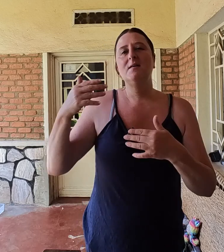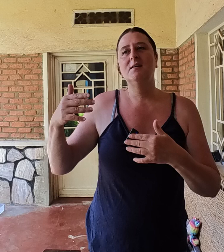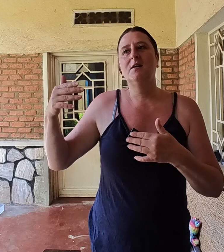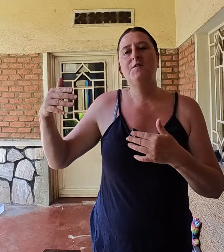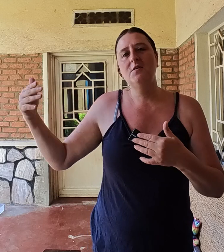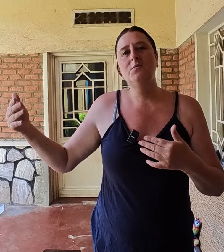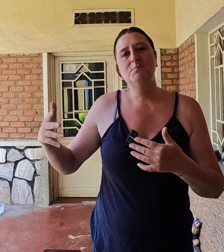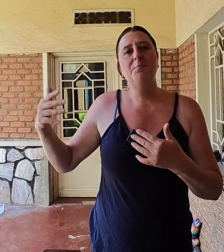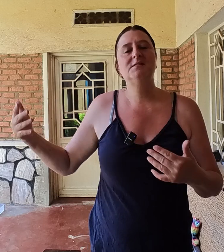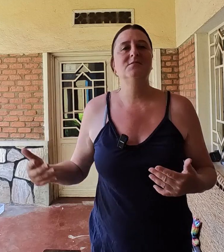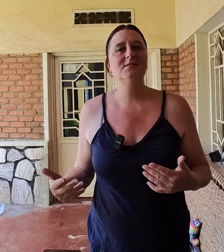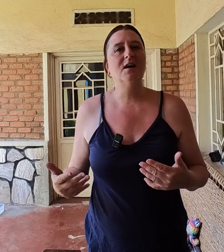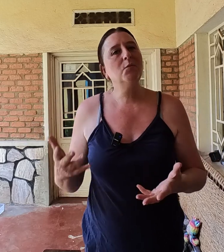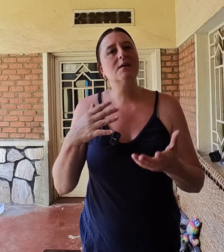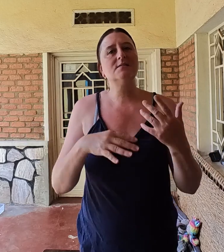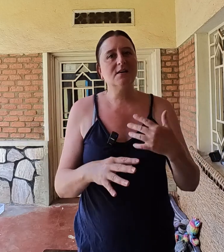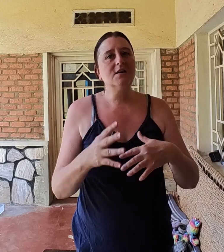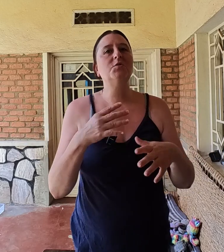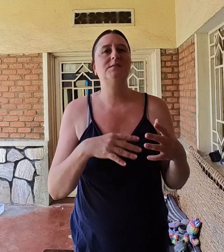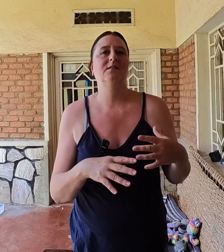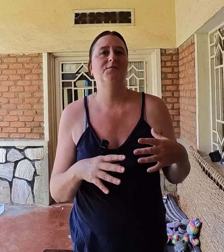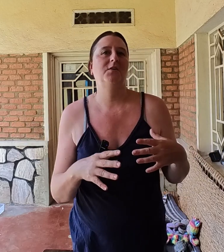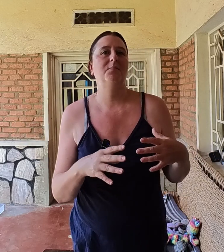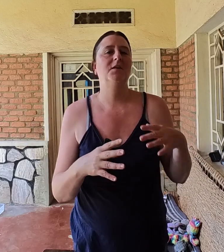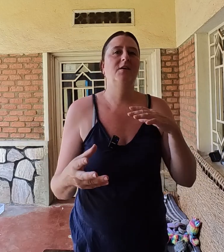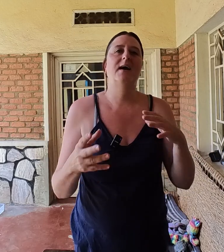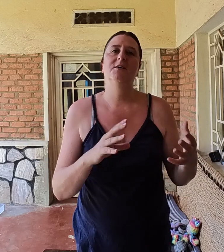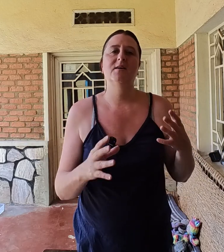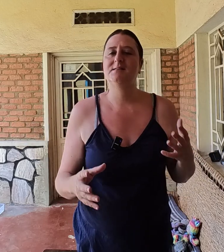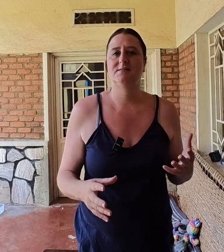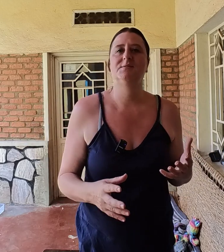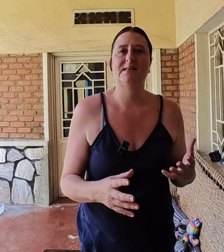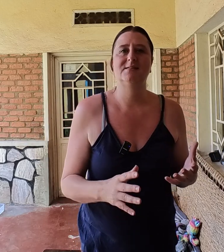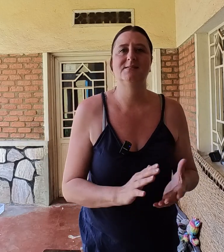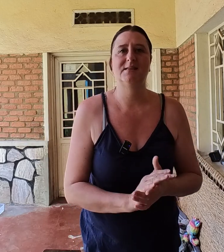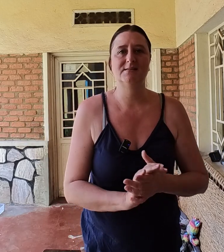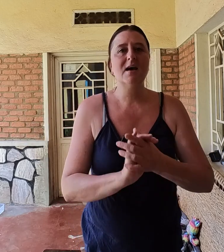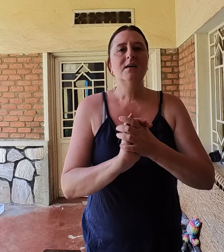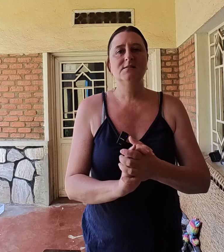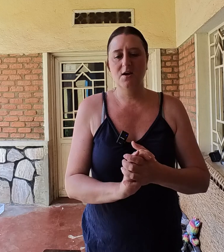but in a few episodes time we're going to start using that vocabulary and creating some sentences.